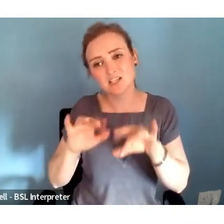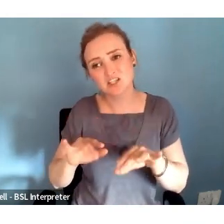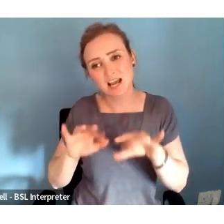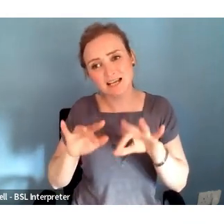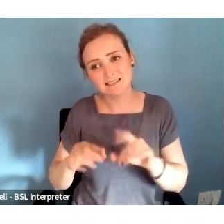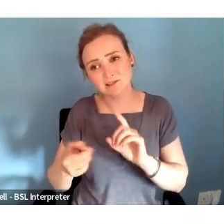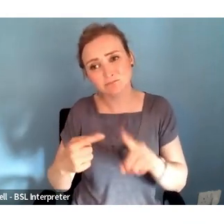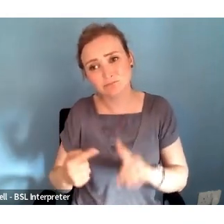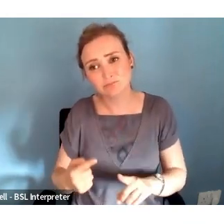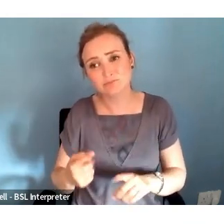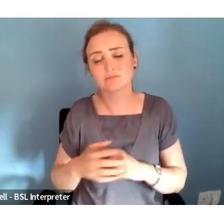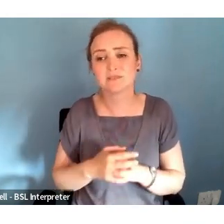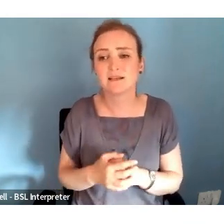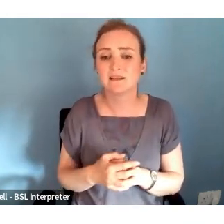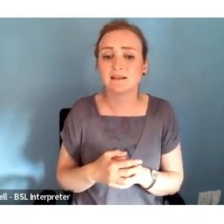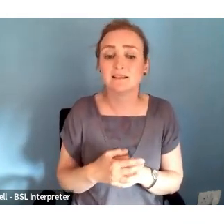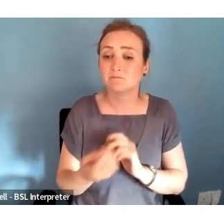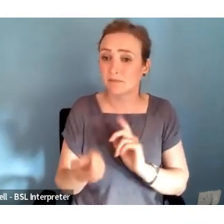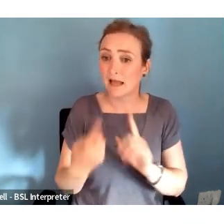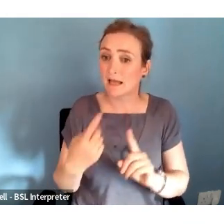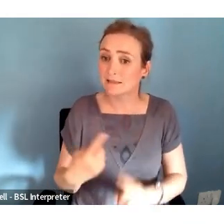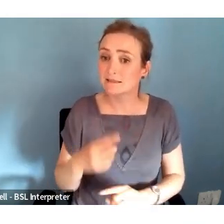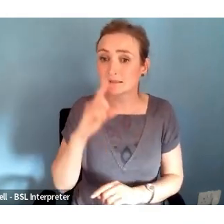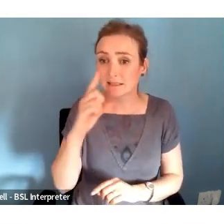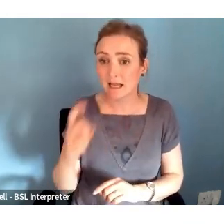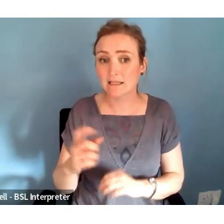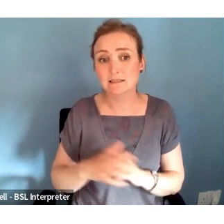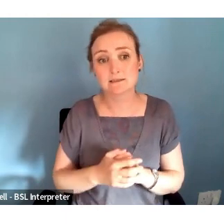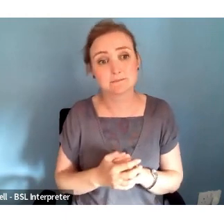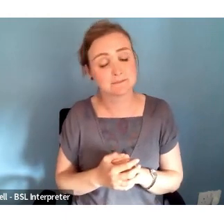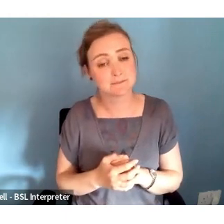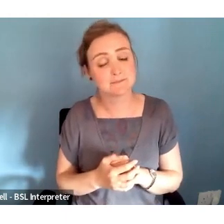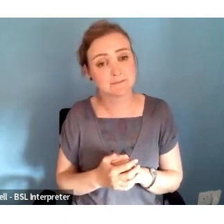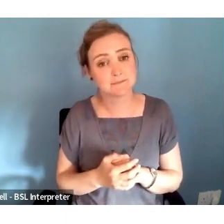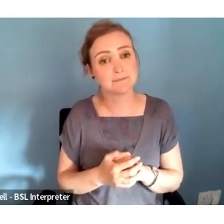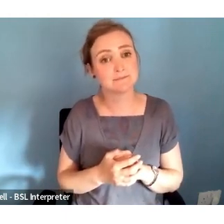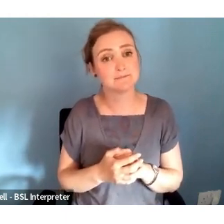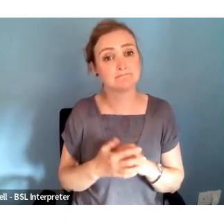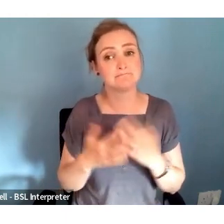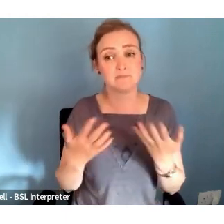those questions. But if you think of something after